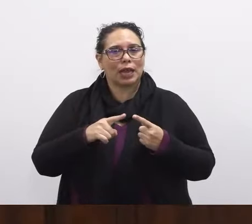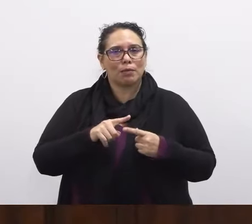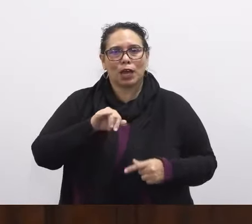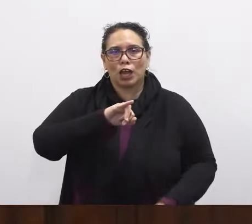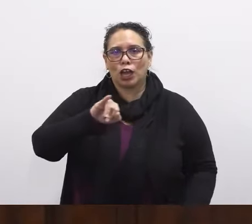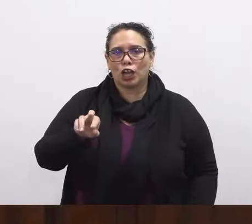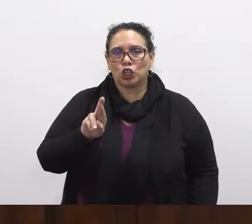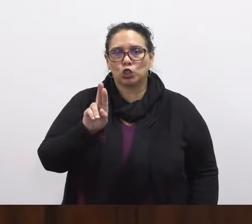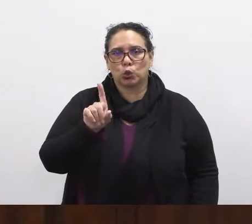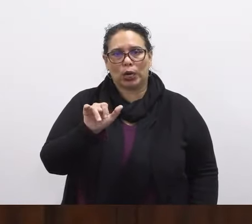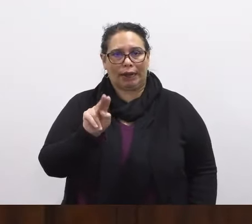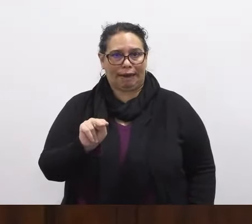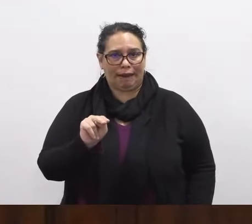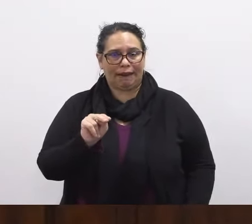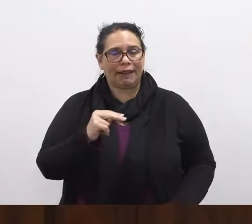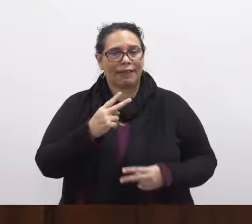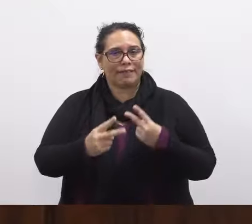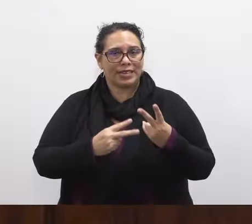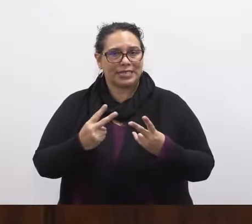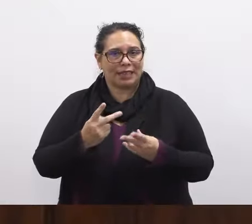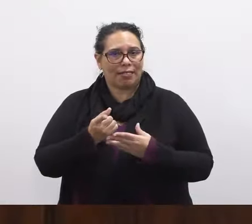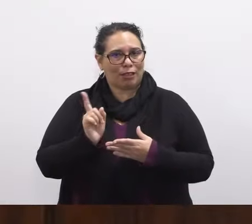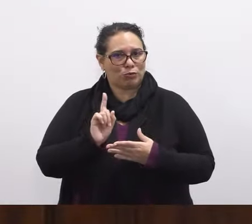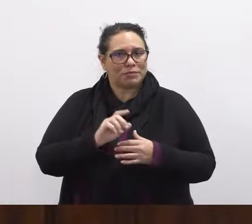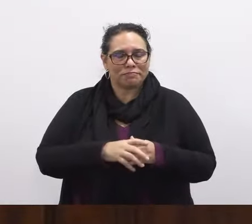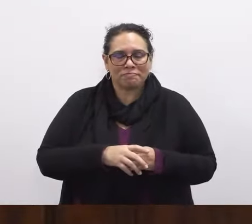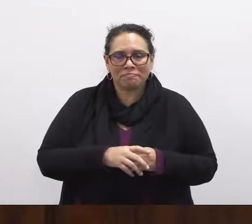last week and highlight the importance